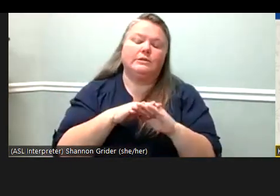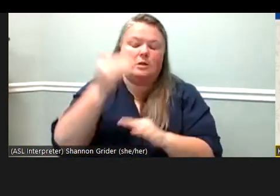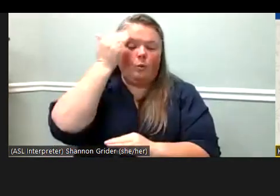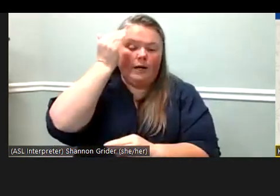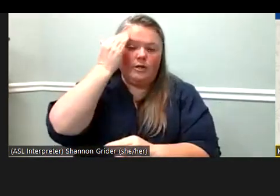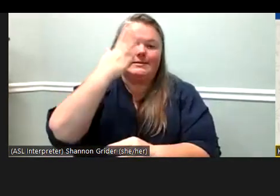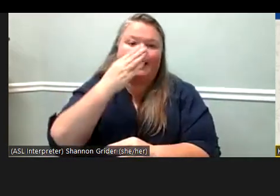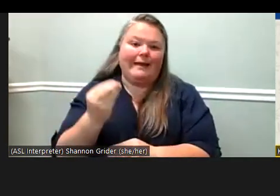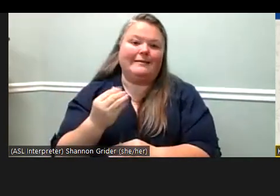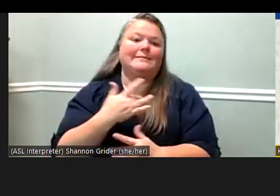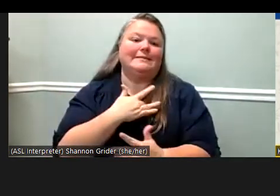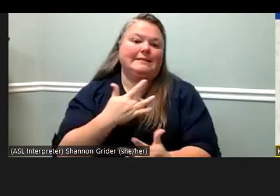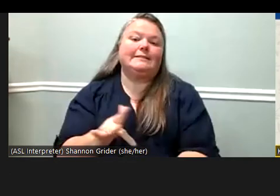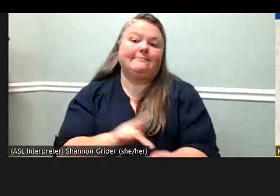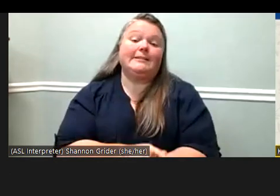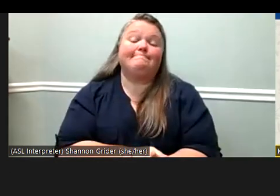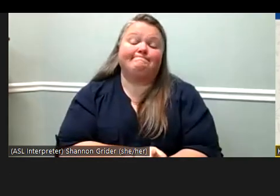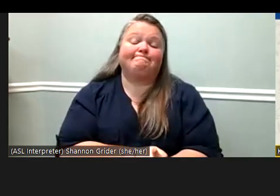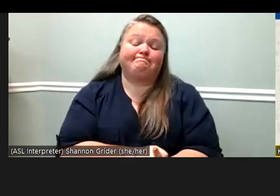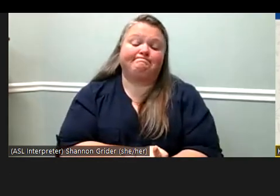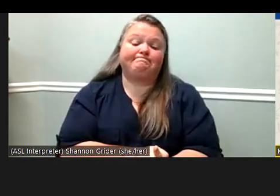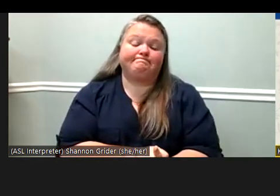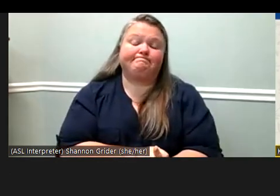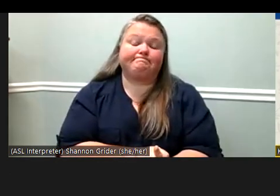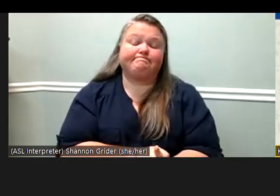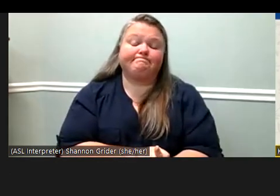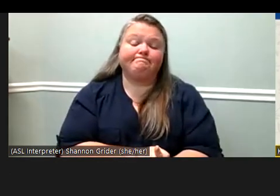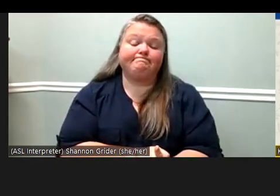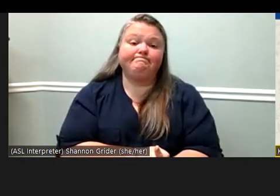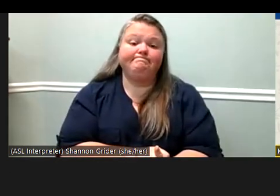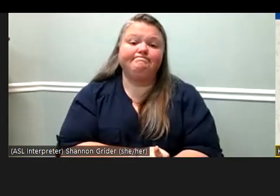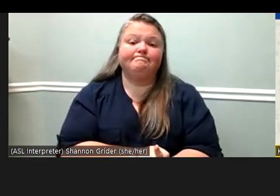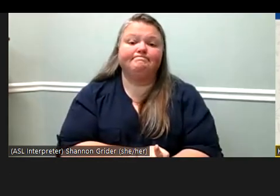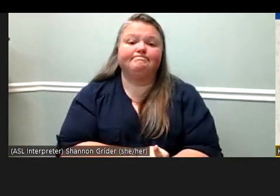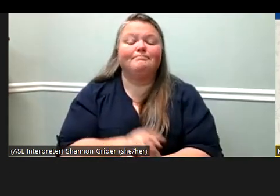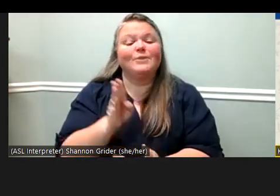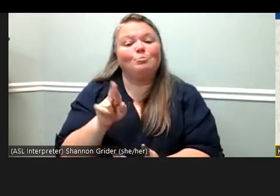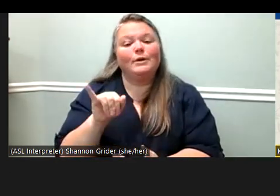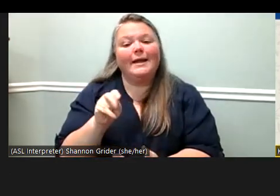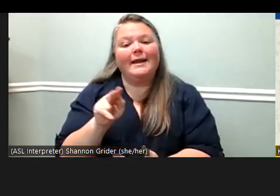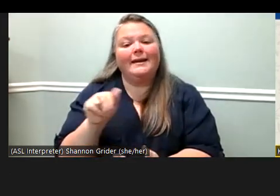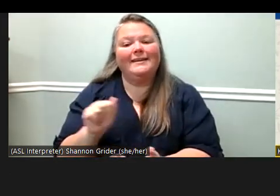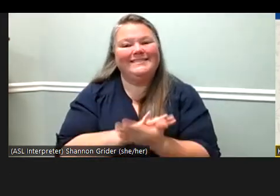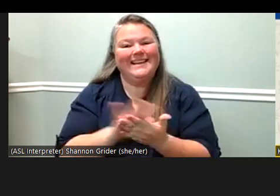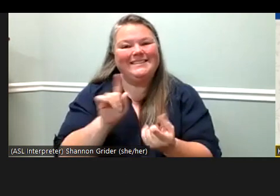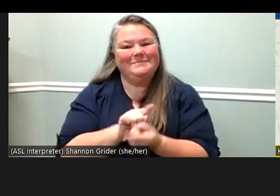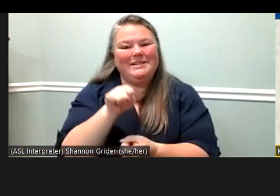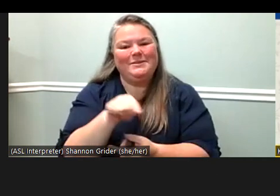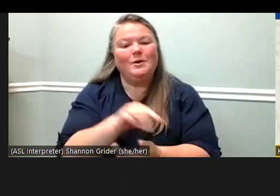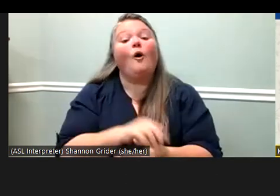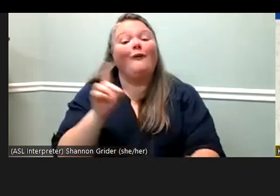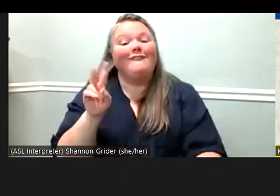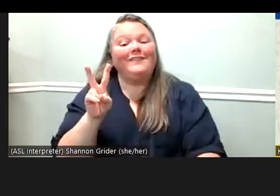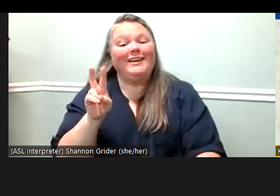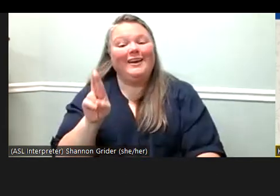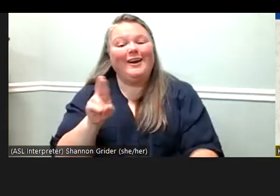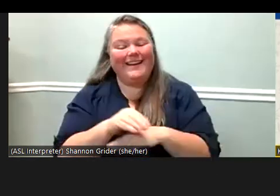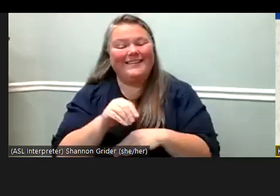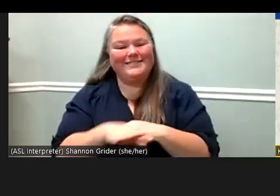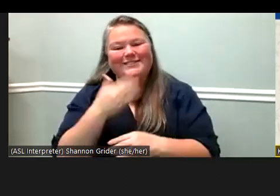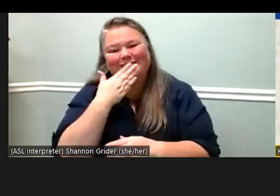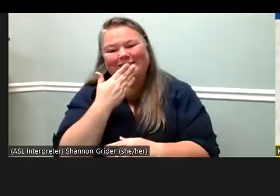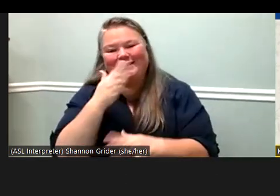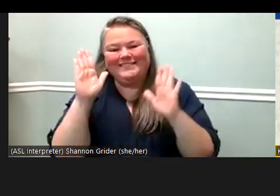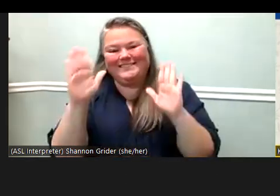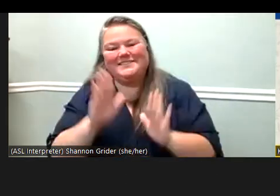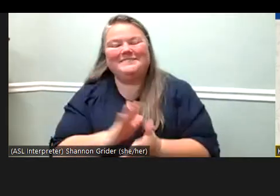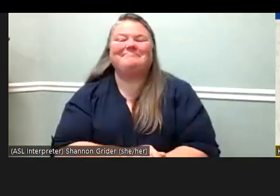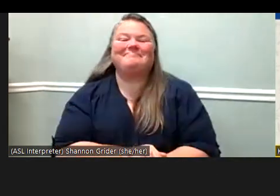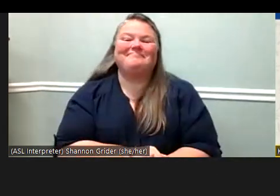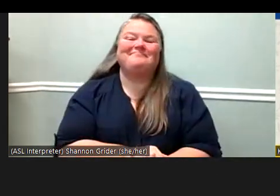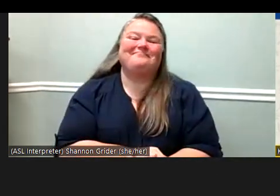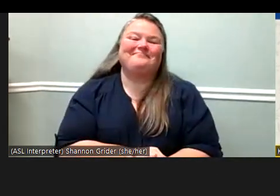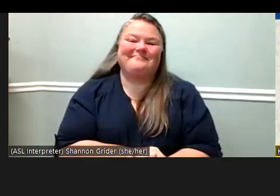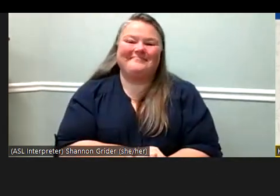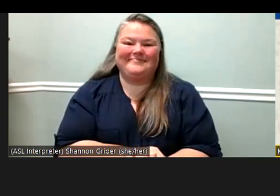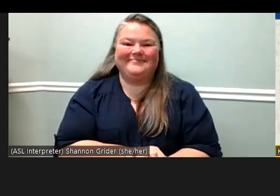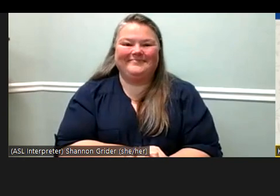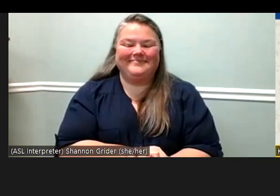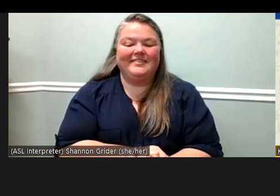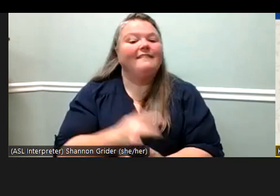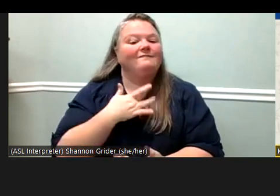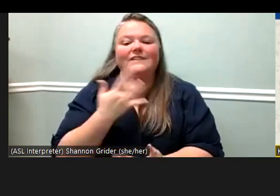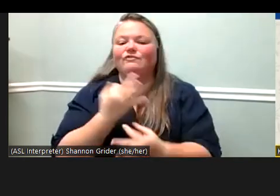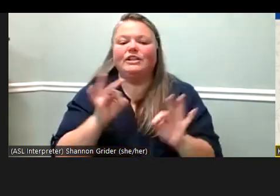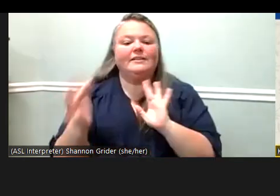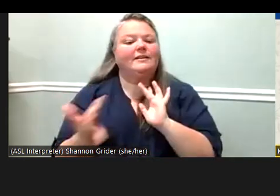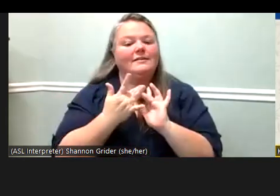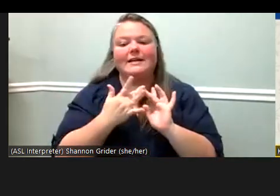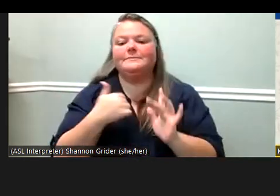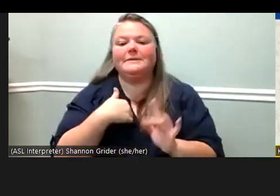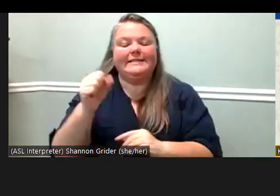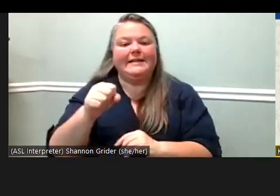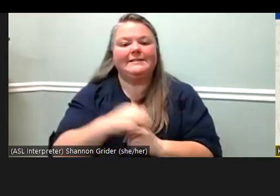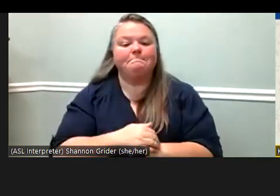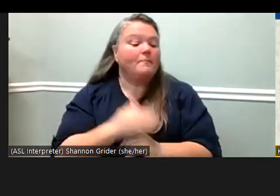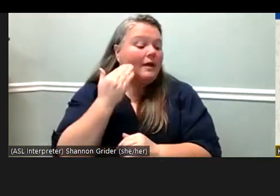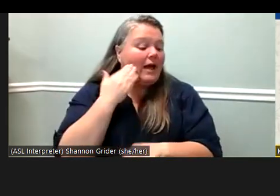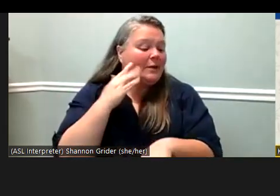HAD TO GET A SECOND IMPLANT, AND I'M LIKE THAT'S NOT WHY I'M HERE AND HE NEVER ONCE TALKED TO ME ABOUT THE SINUS ISSUES, SO THAT WAS ANNOYING. SO ALL PHYSICIANS